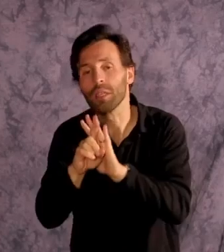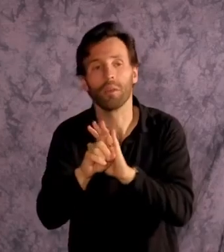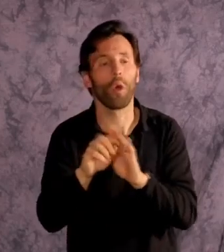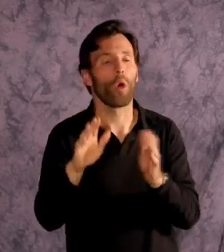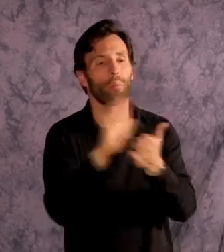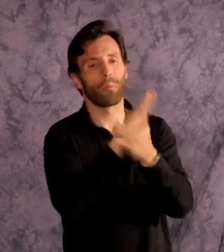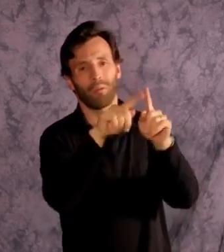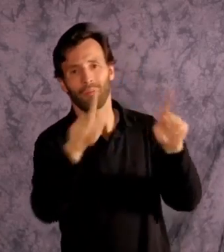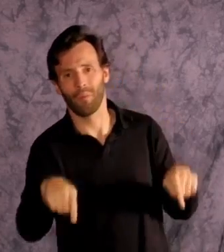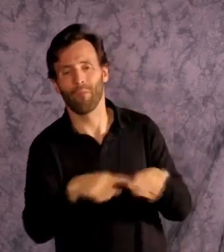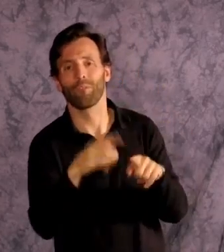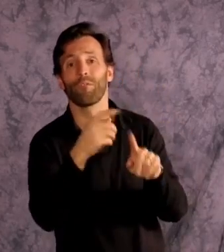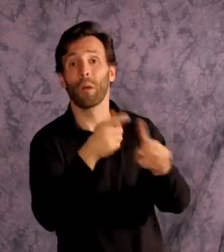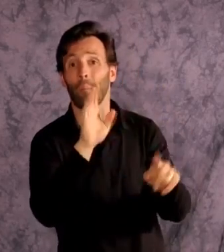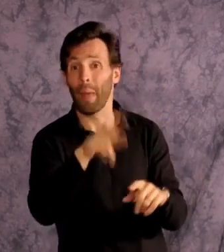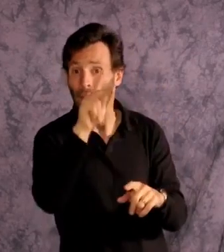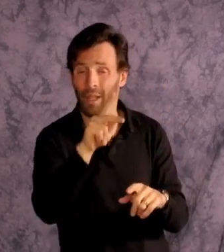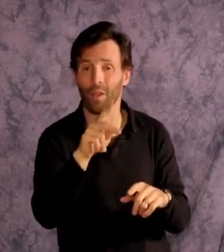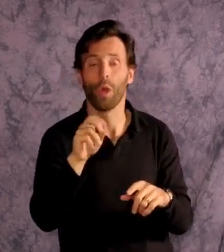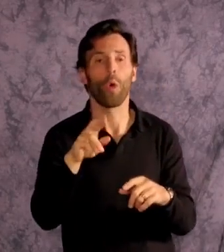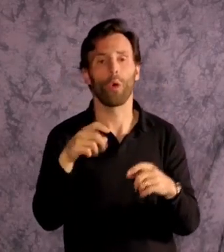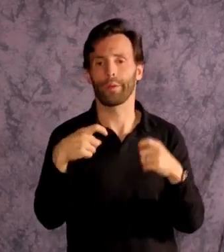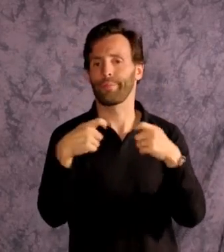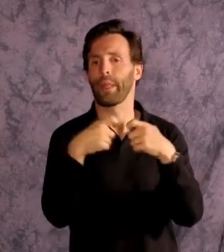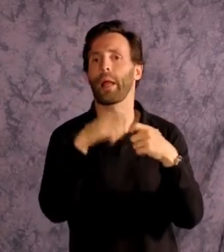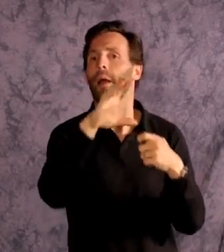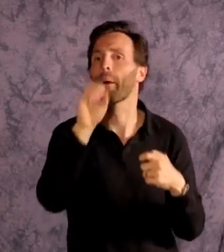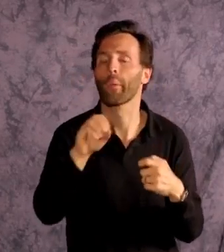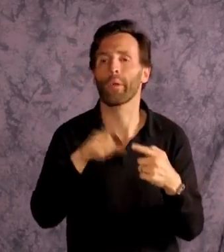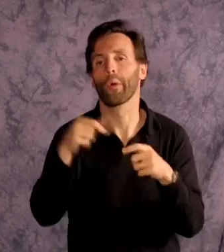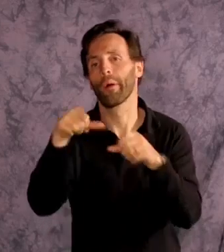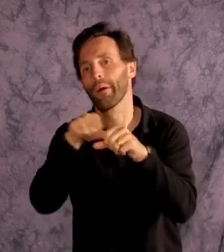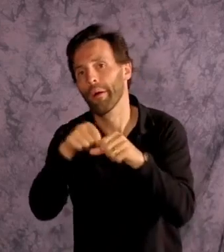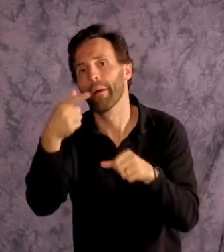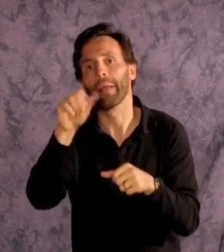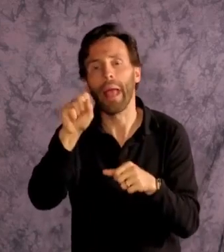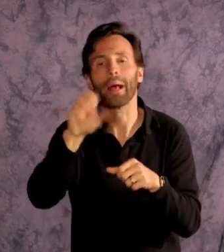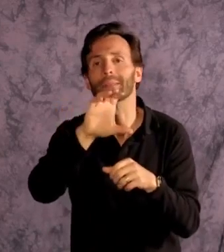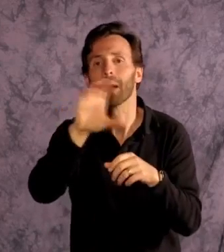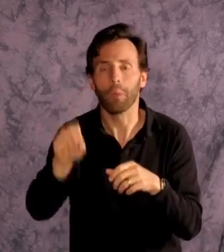where any college ID, bank statement,